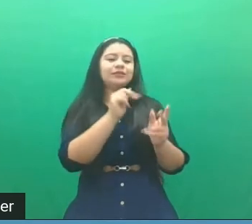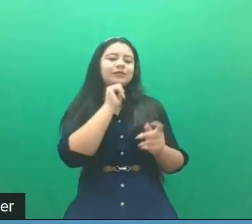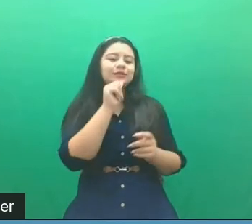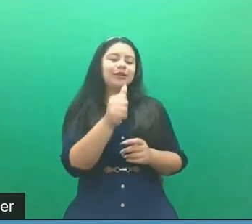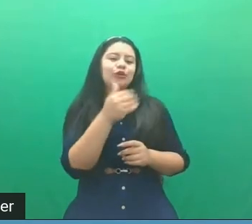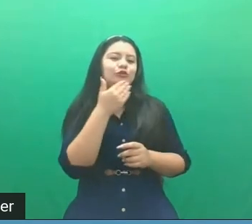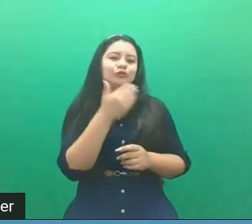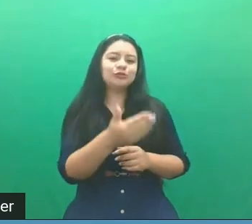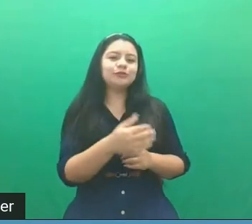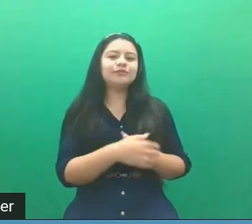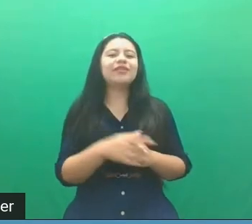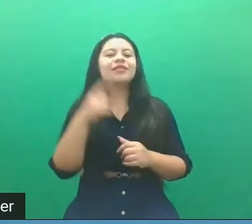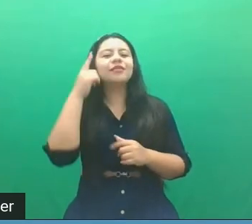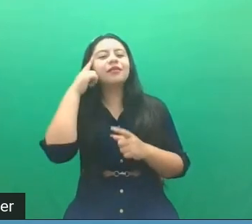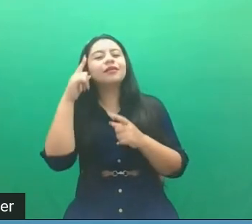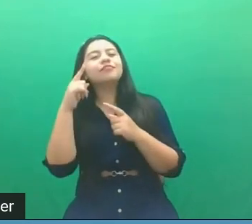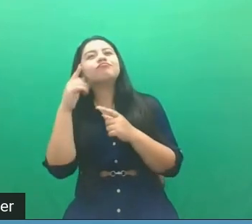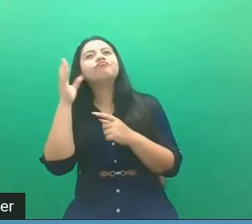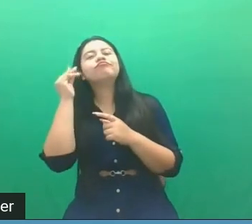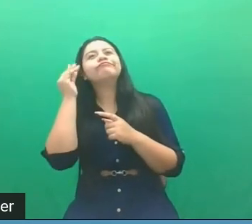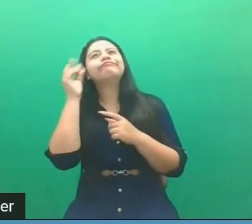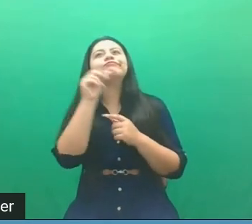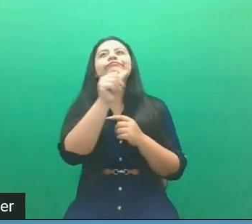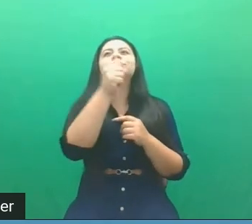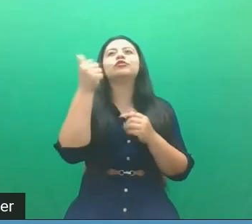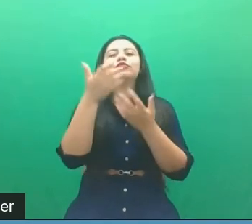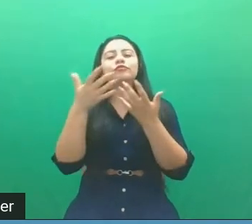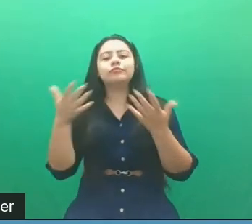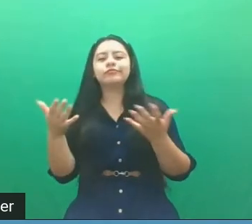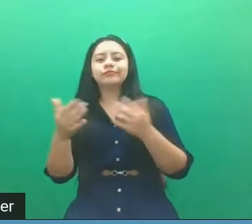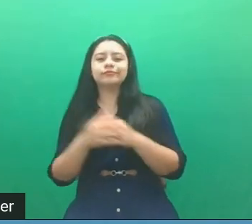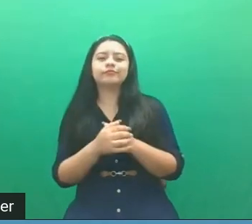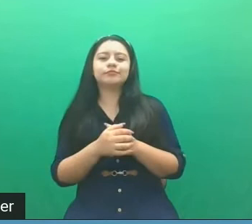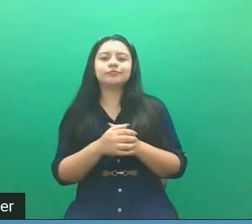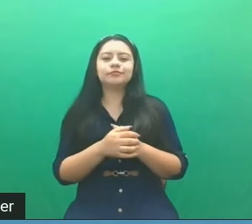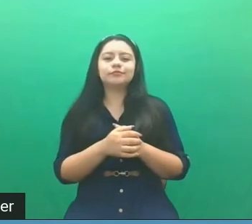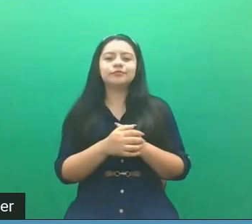Think about surfacing that visual description for everybody and putting that description right